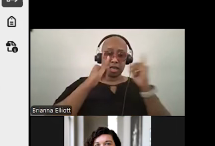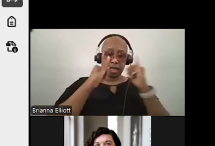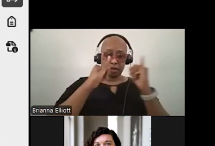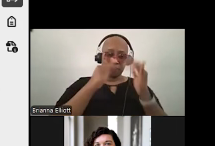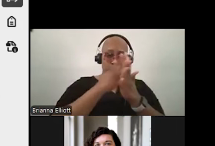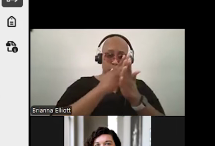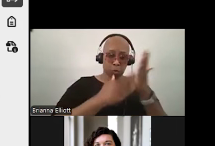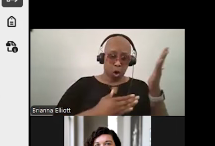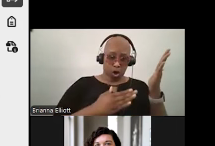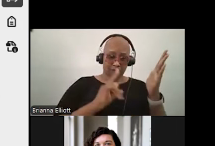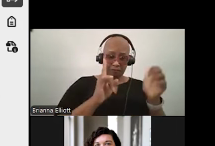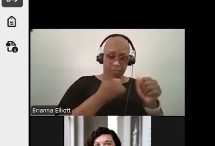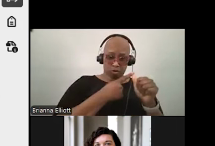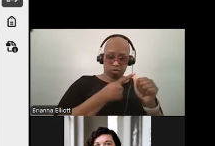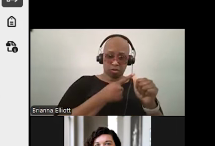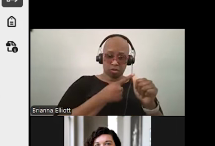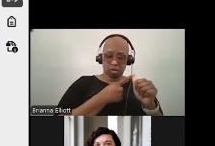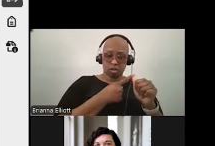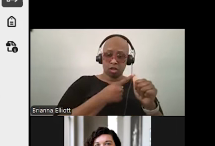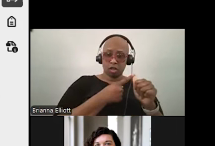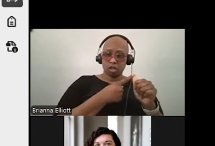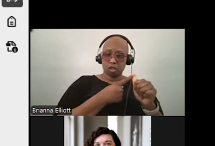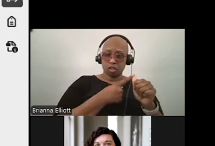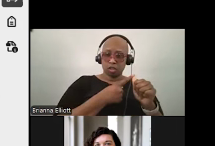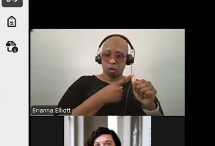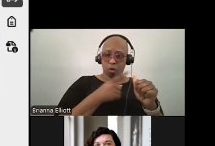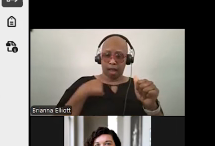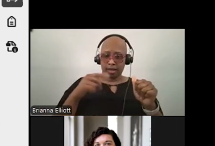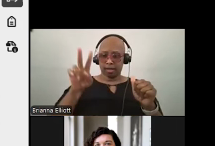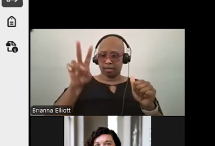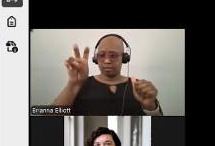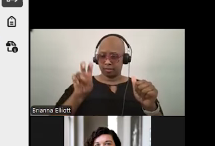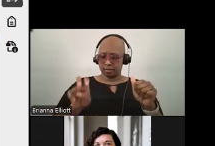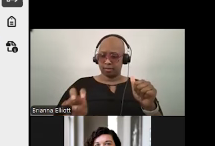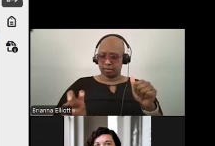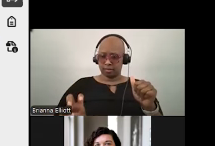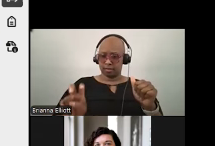I can move that right up to the top over here. Just click and drag, assuming that my mouse will